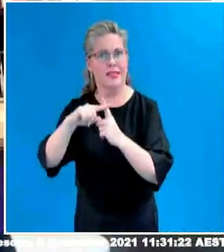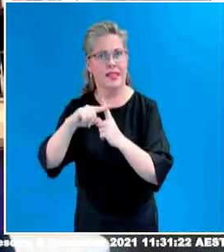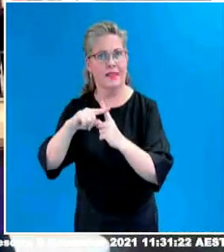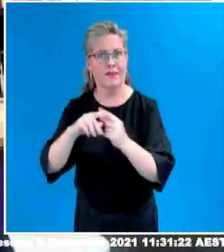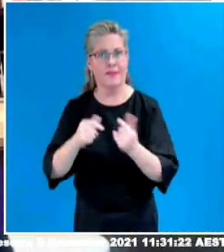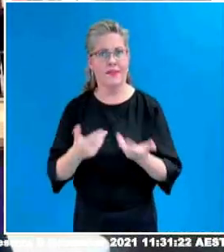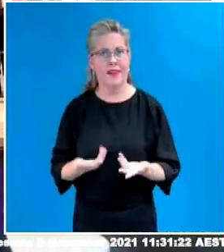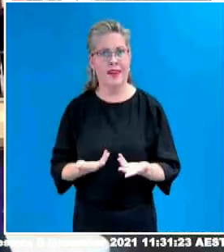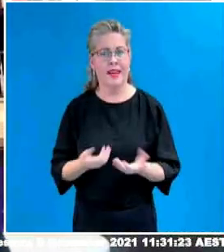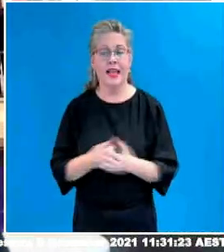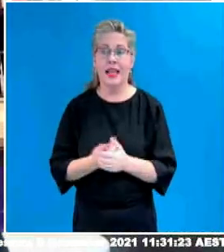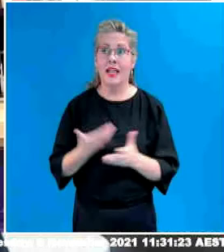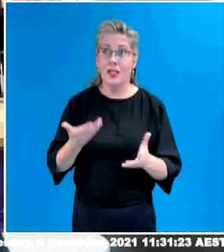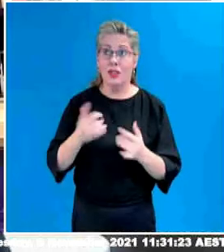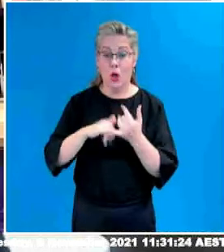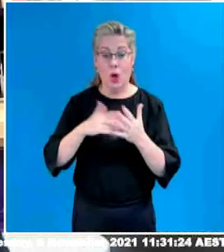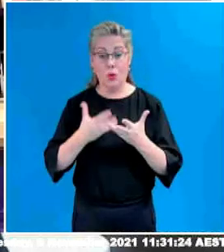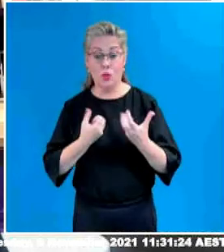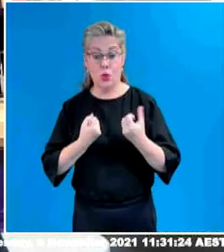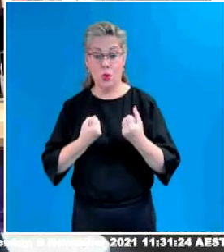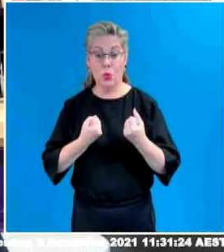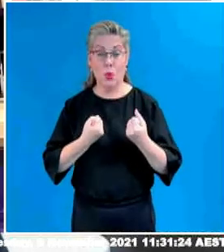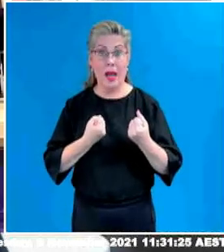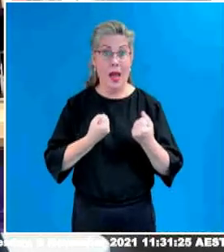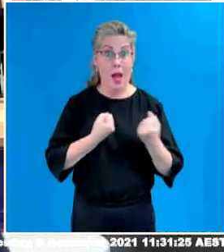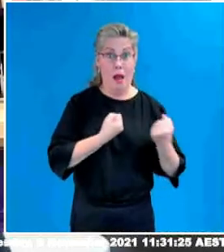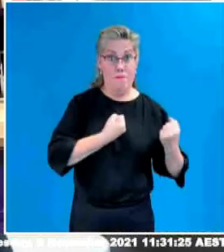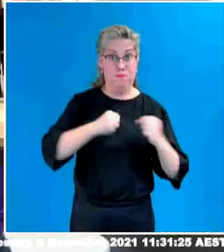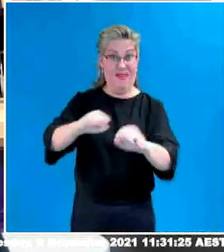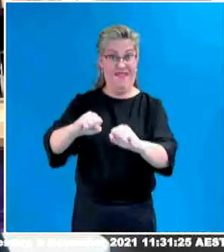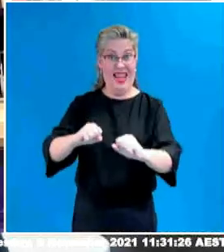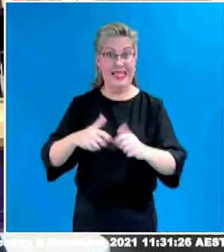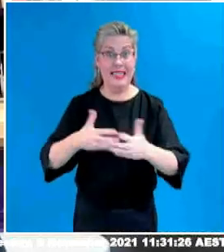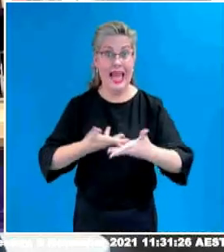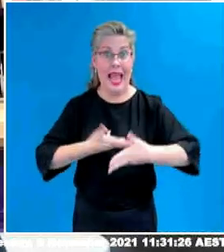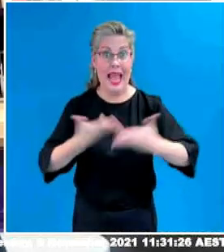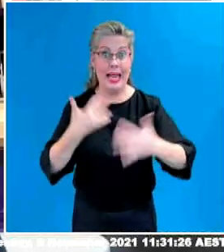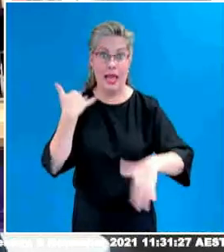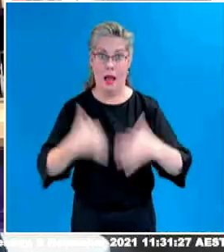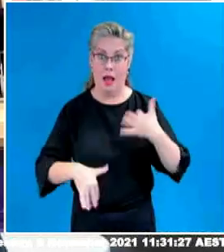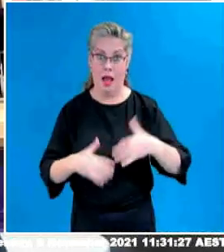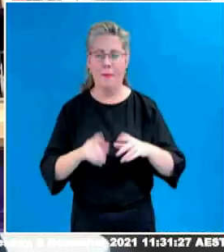the harm from occurring in the first place. Because what you really want to focus on is prevention, not cure.